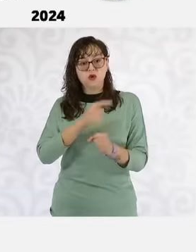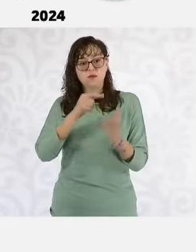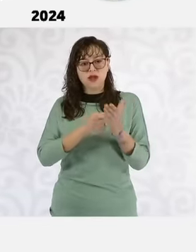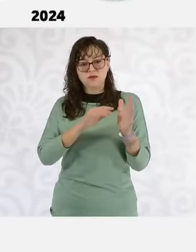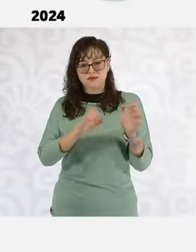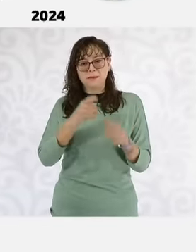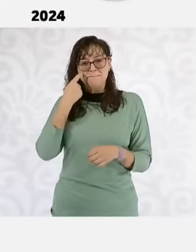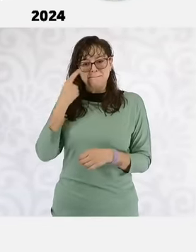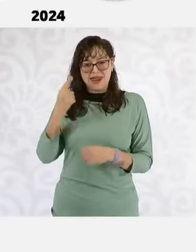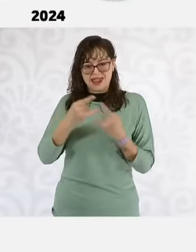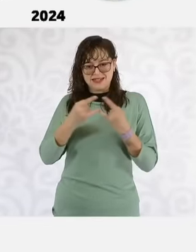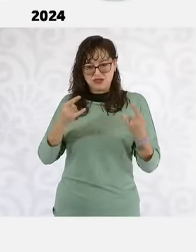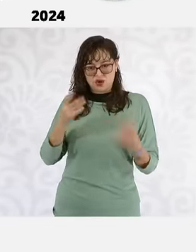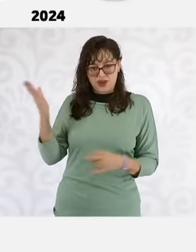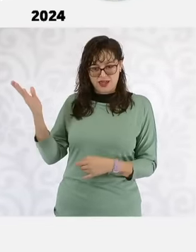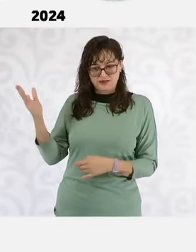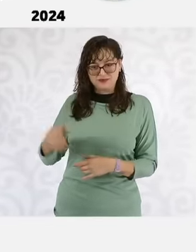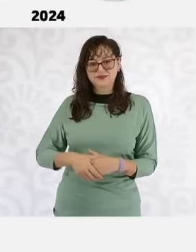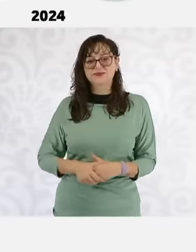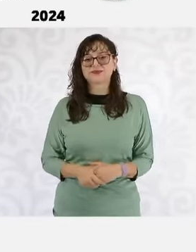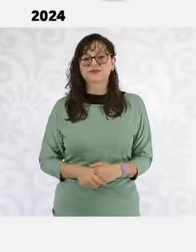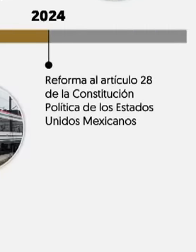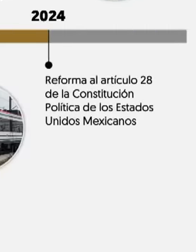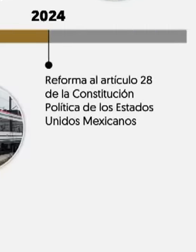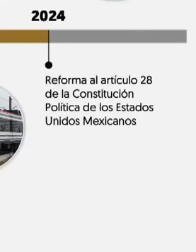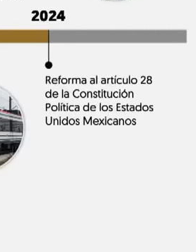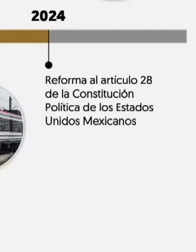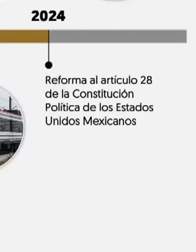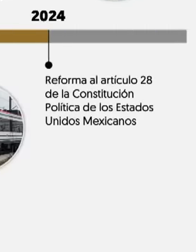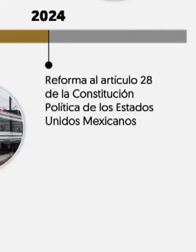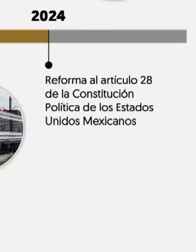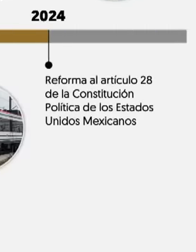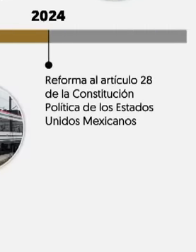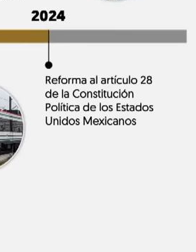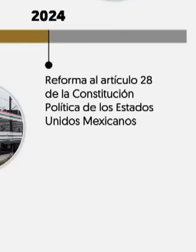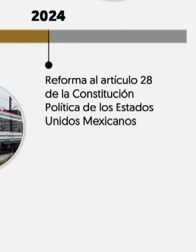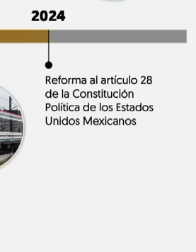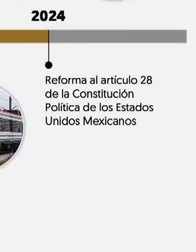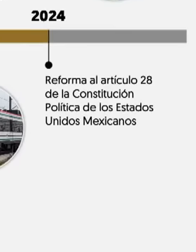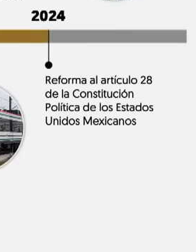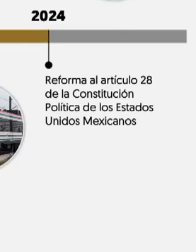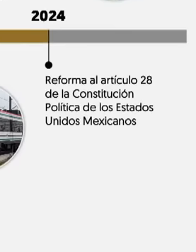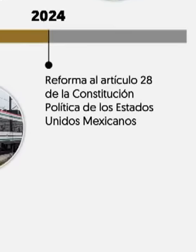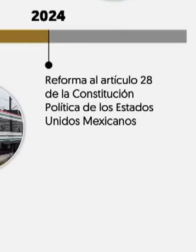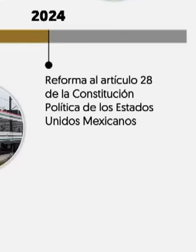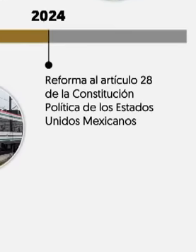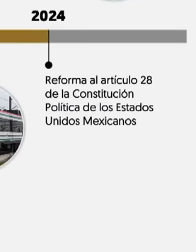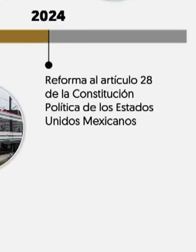Lázaro Cárdenas, being president of the republic, nationalized the railways. It implied that